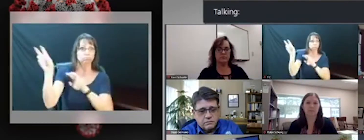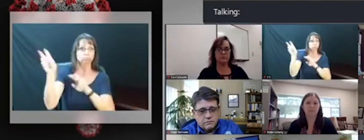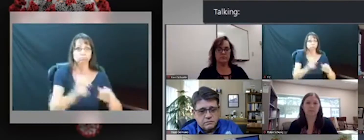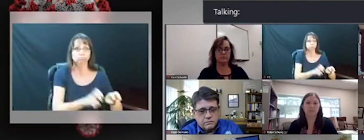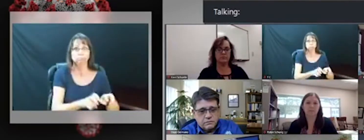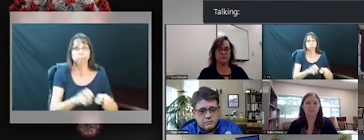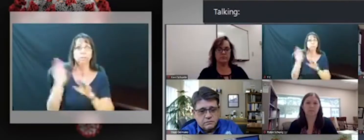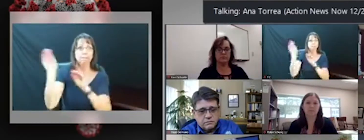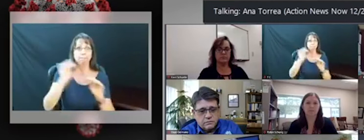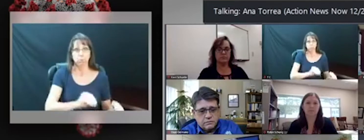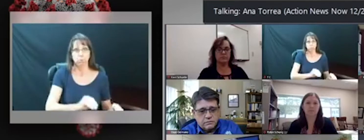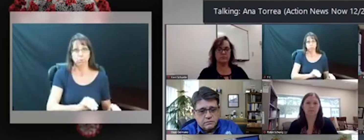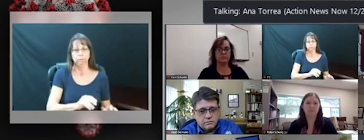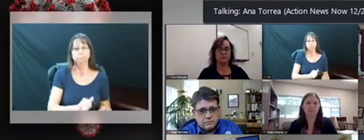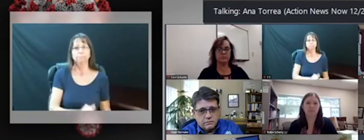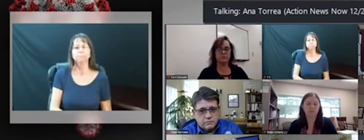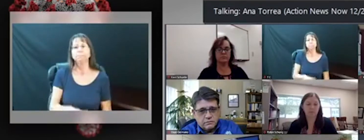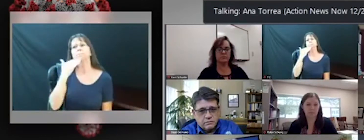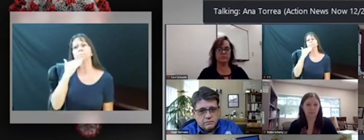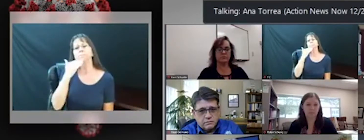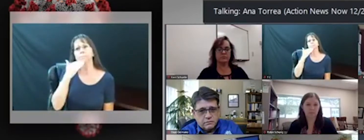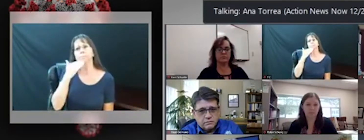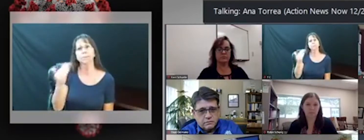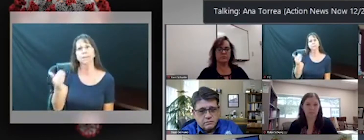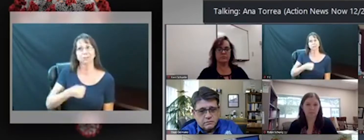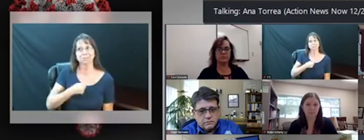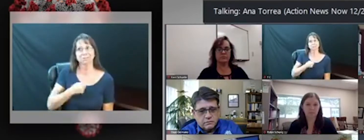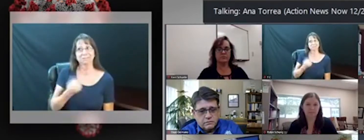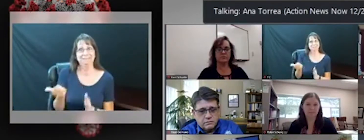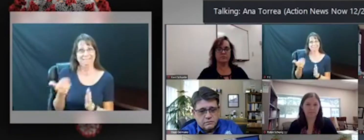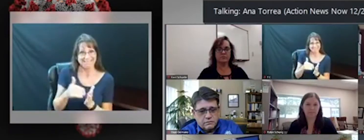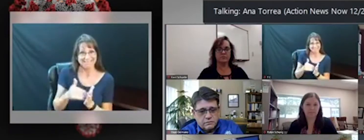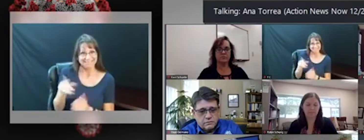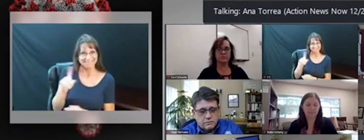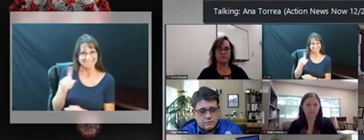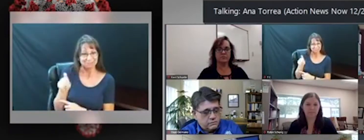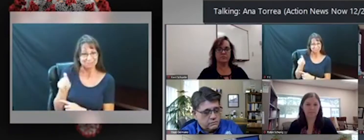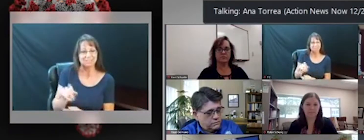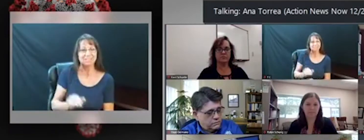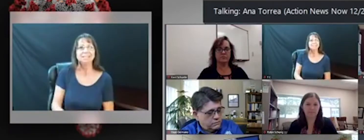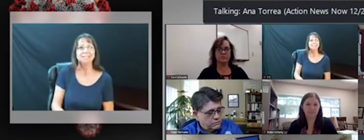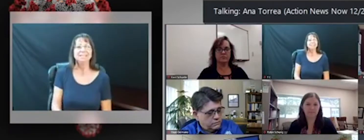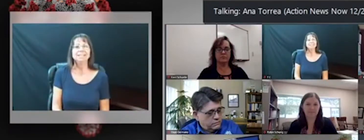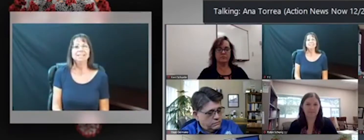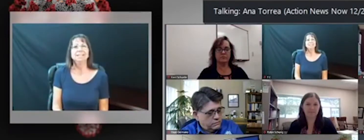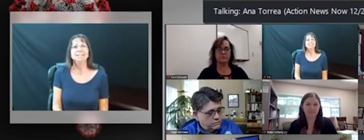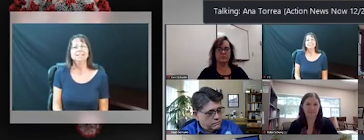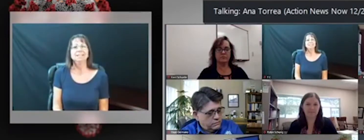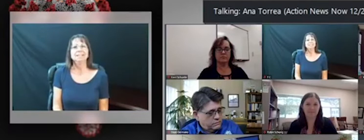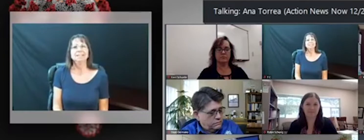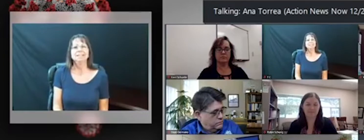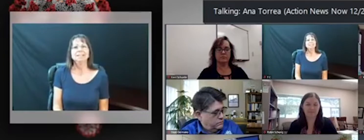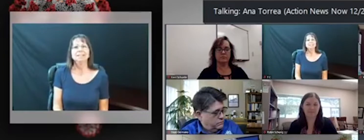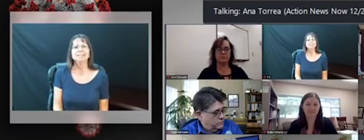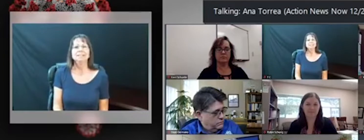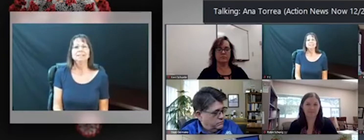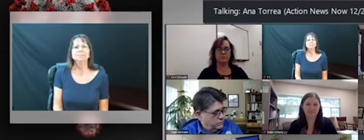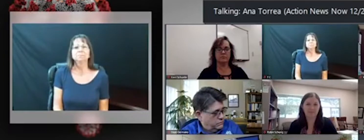Thank you, doctor. And I'm just going to, sorry, keep coming up with some questions until someone's ready to jump in. Would you consider